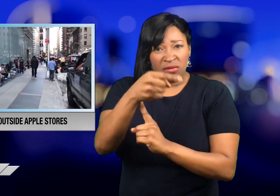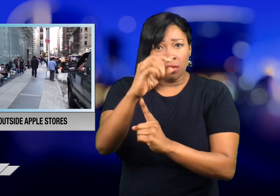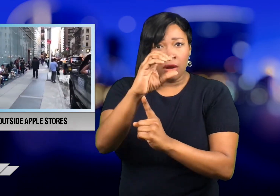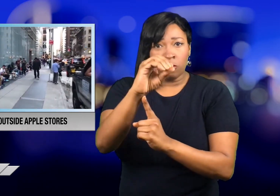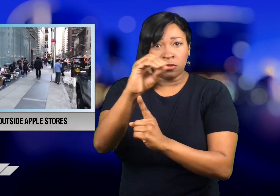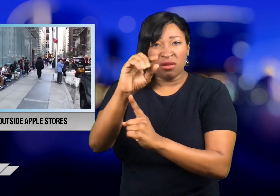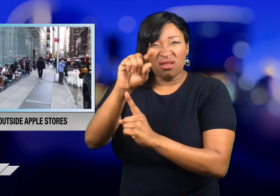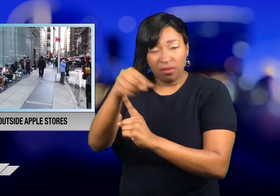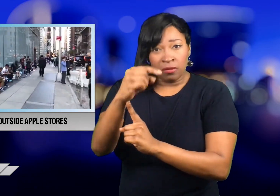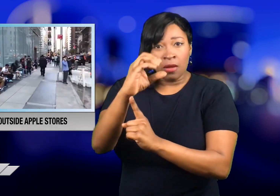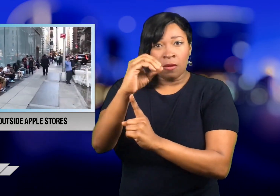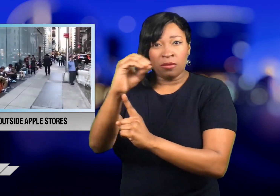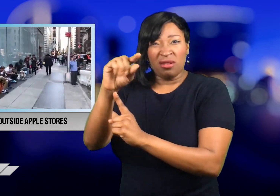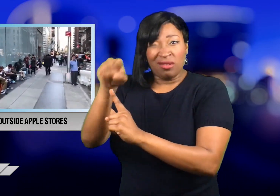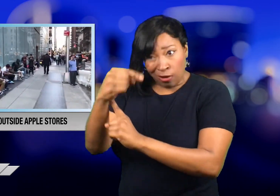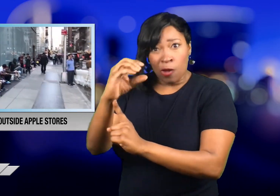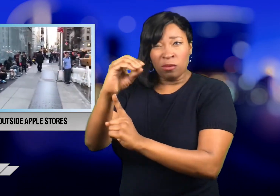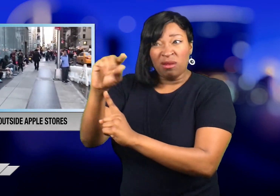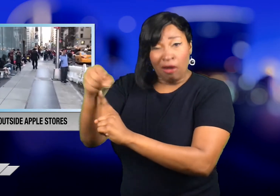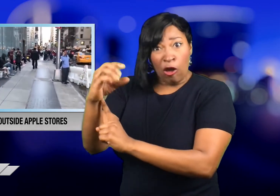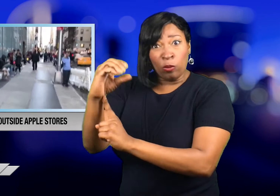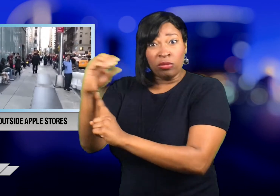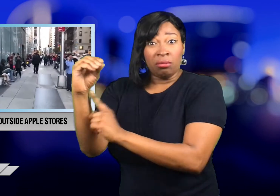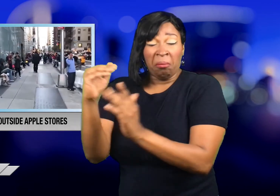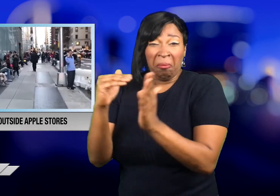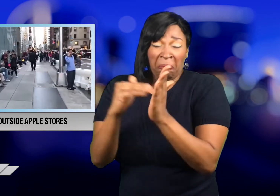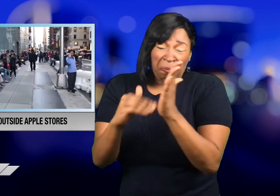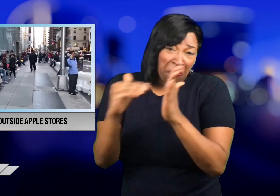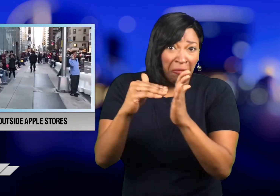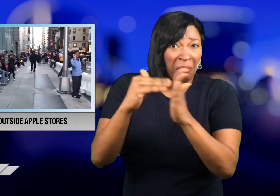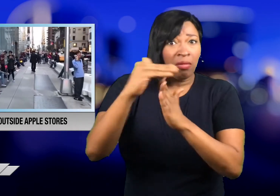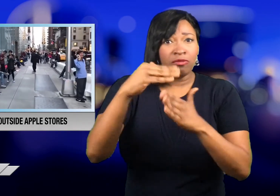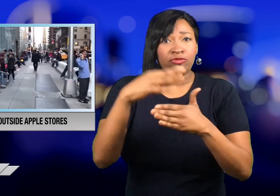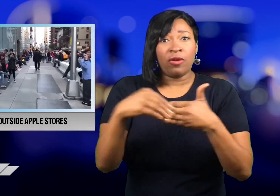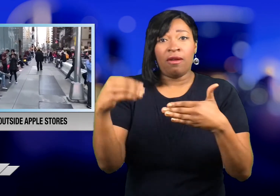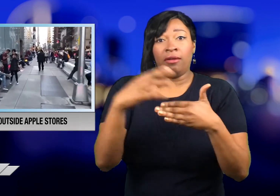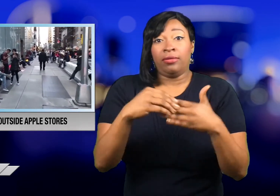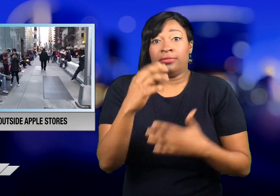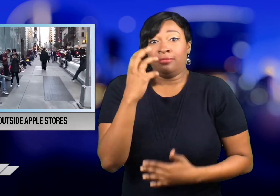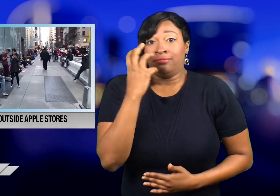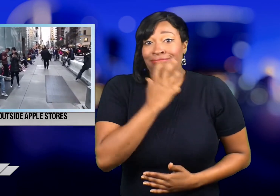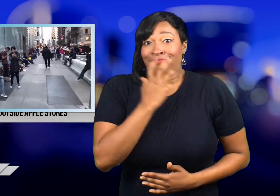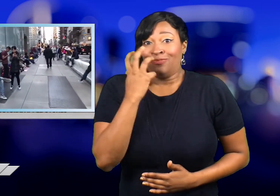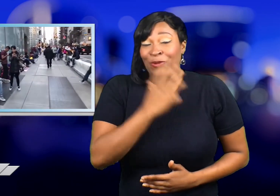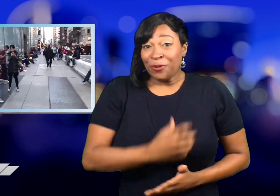for the first time.